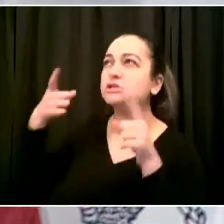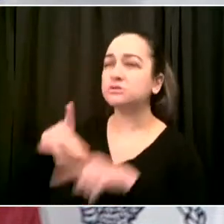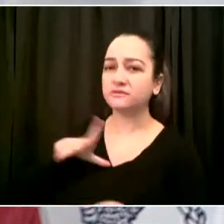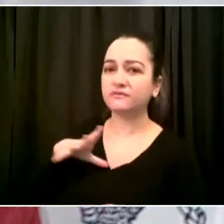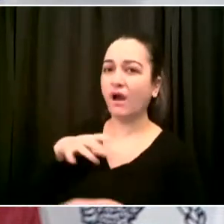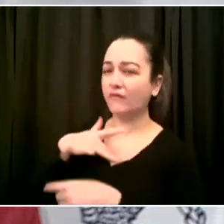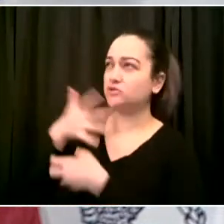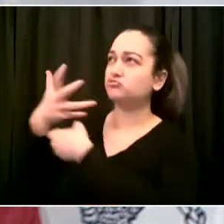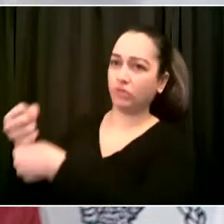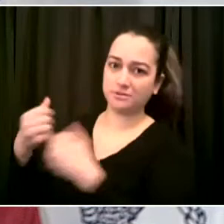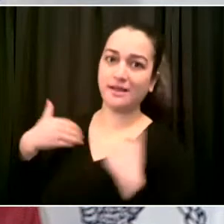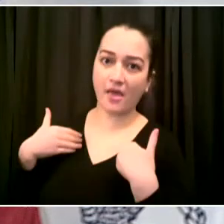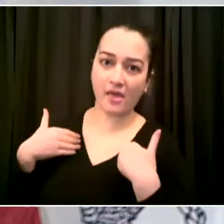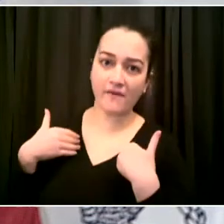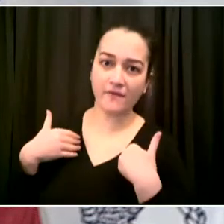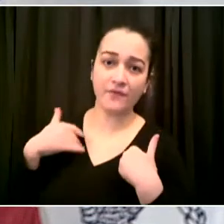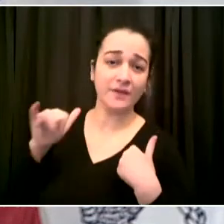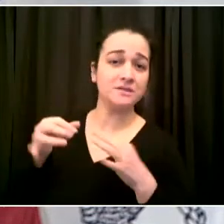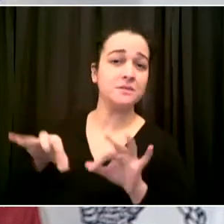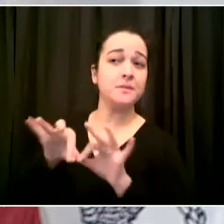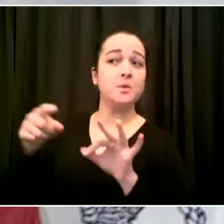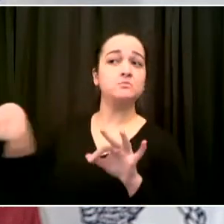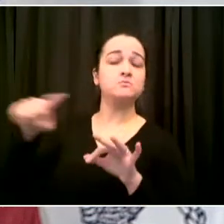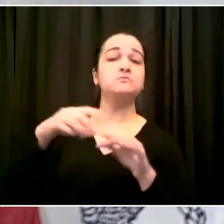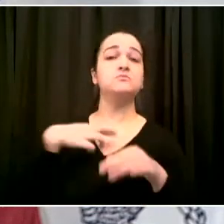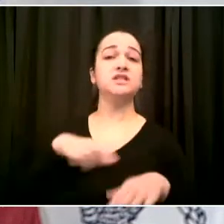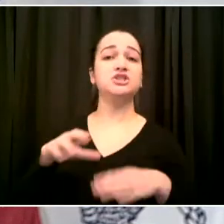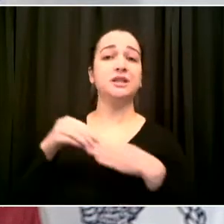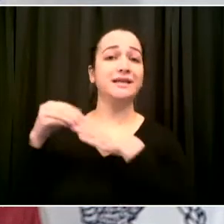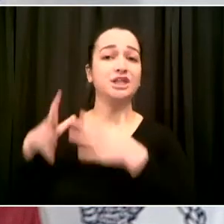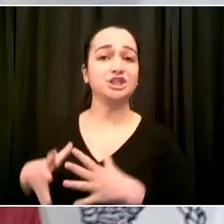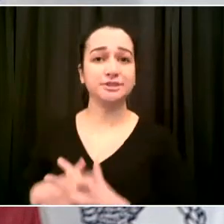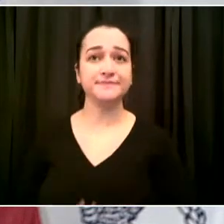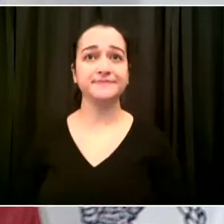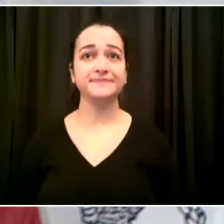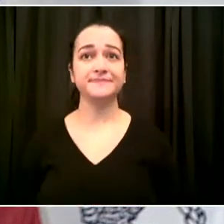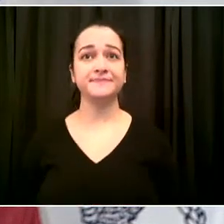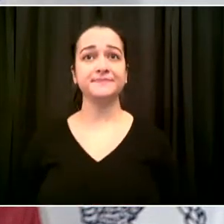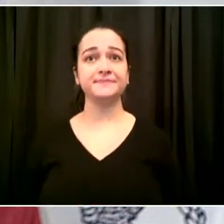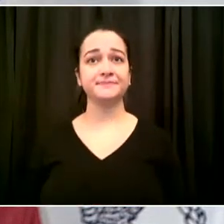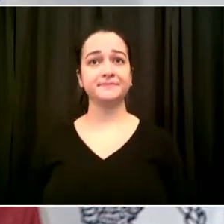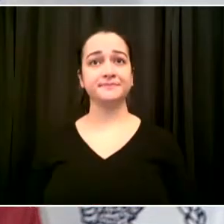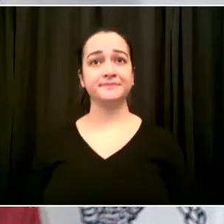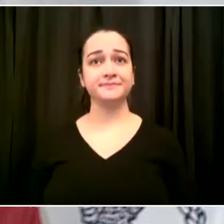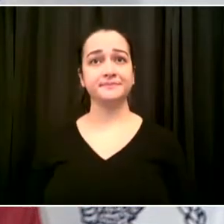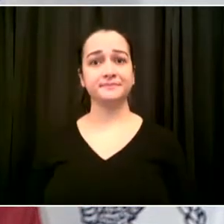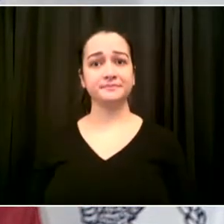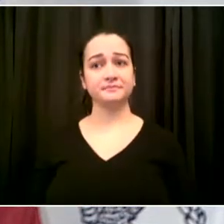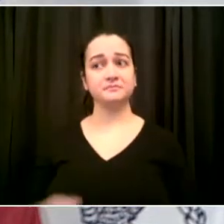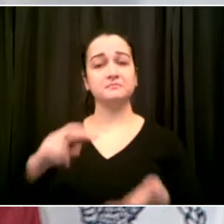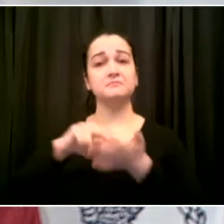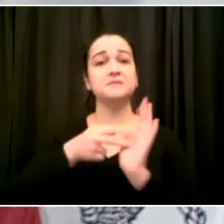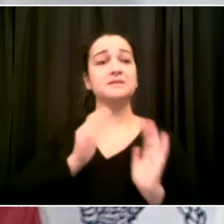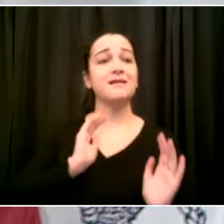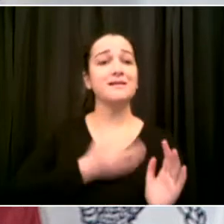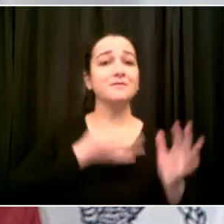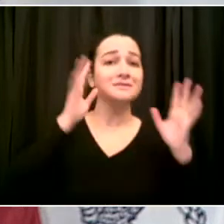THINGS WE FOUND IS THAT PEOPLE LISTTEN TO THEIR FAITH LEADERS. THEHEHAY VVE A SPECIAL BELIEF AND RESPECT FOR THEIR FAITH LEADERS. WE'RE GOING TO BRING FAITH COMMUNITIES MORE